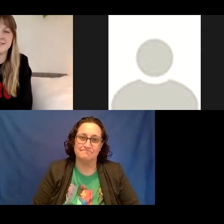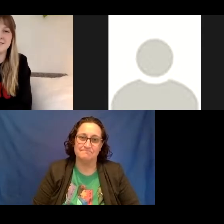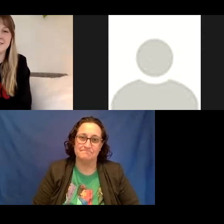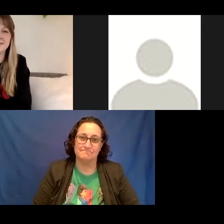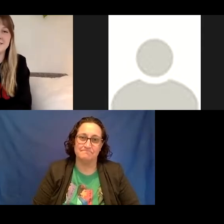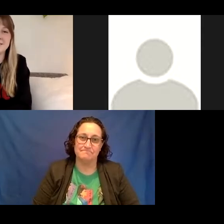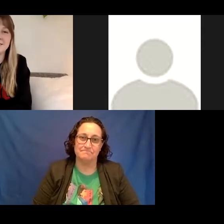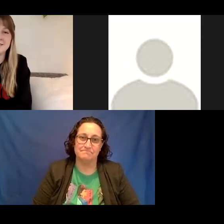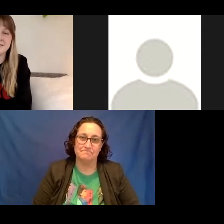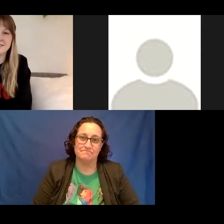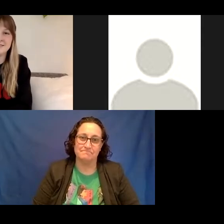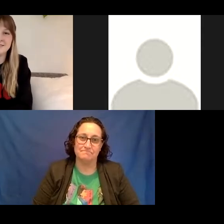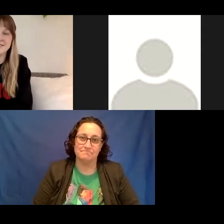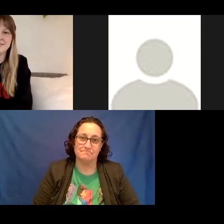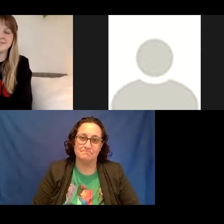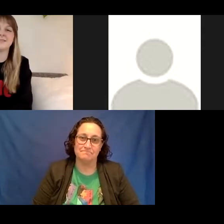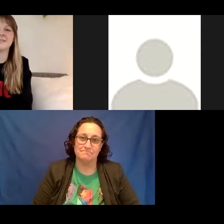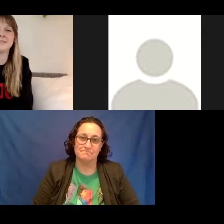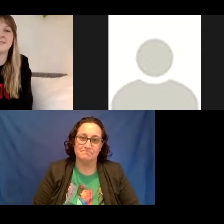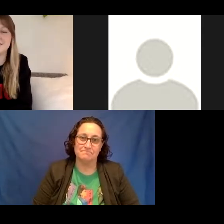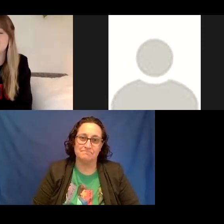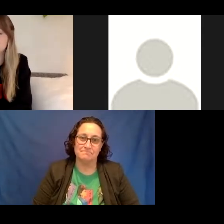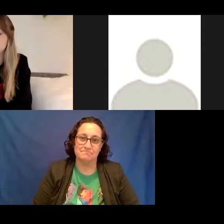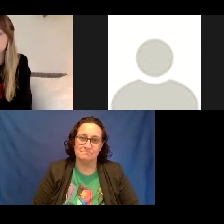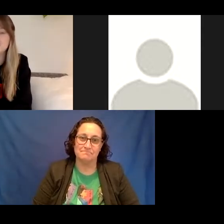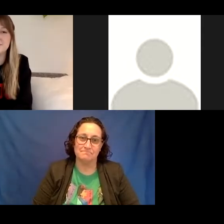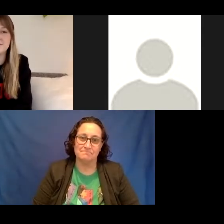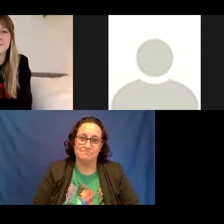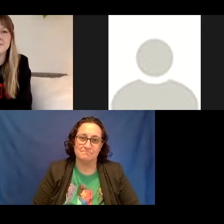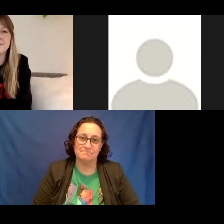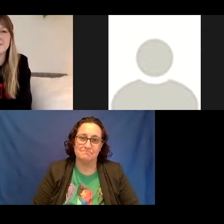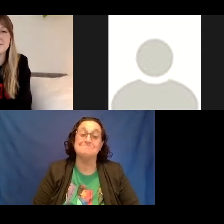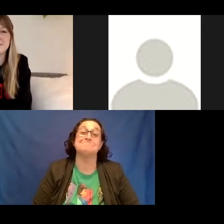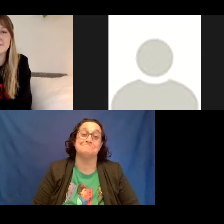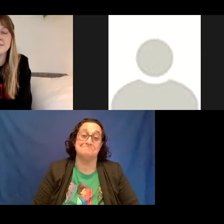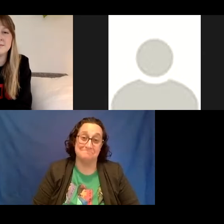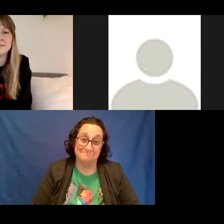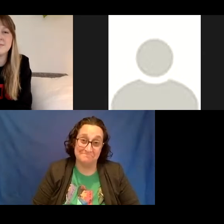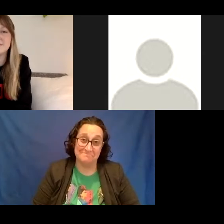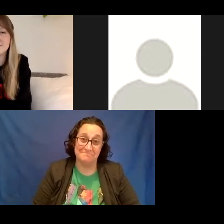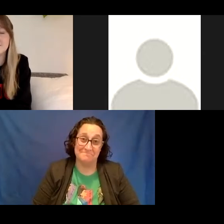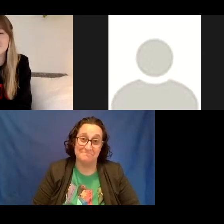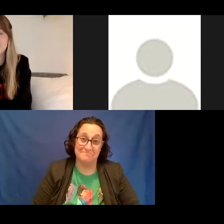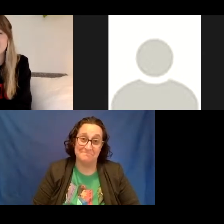in psychology, so we were wondering if you could talk about that experience as a student and how